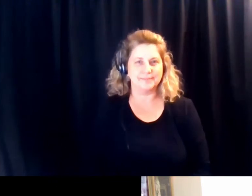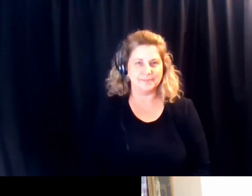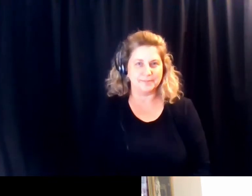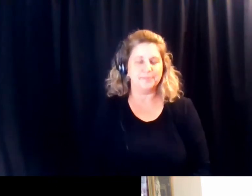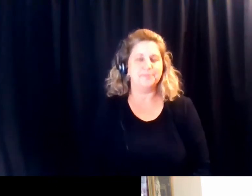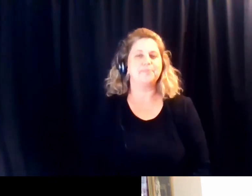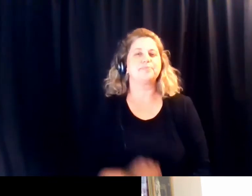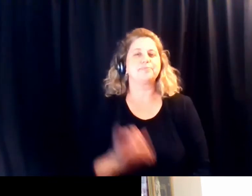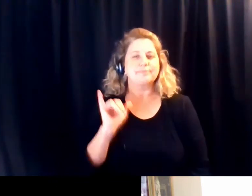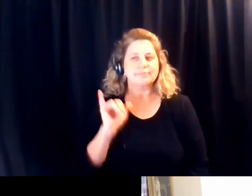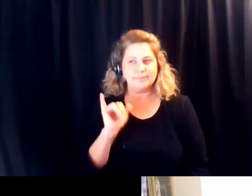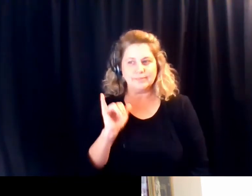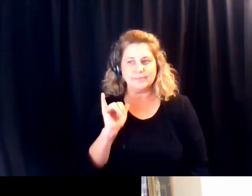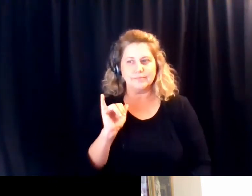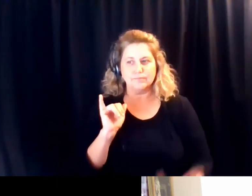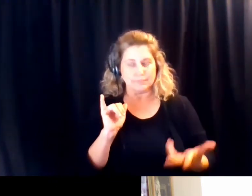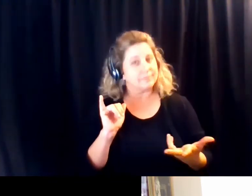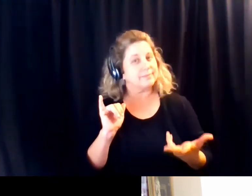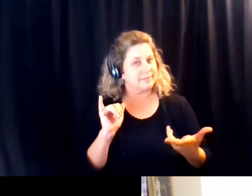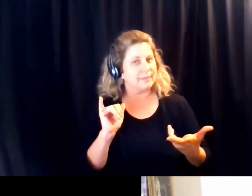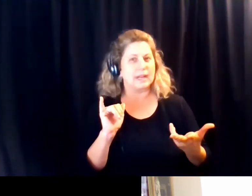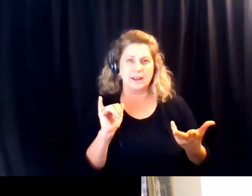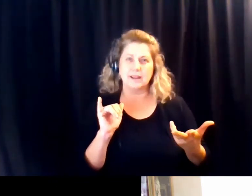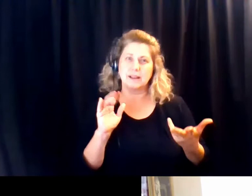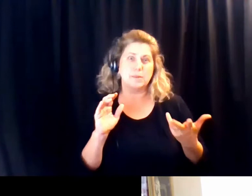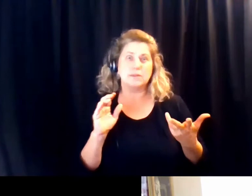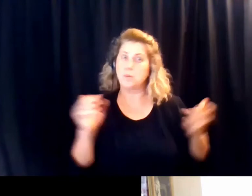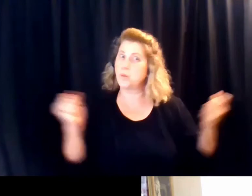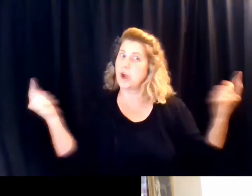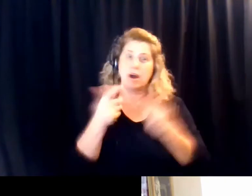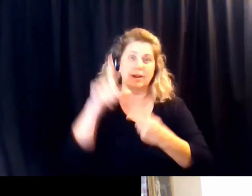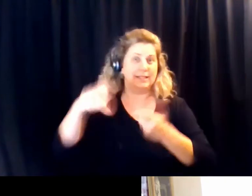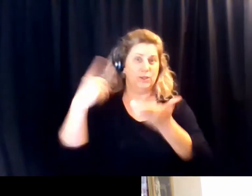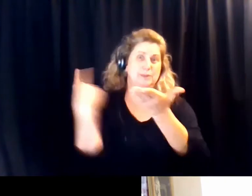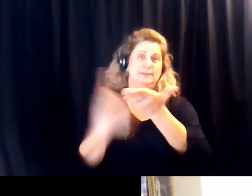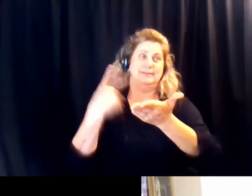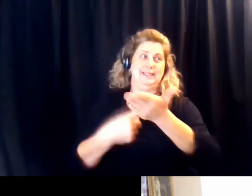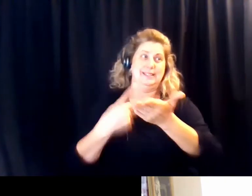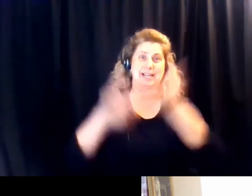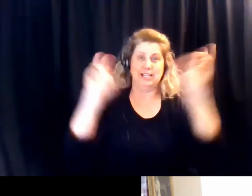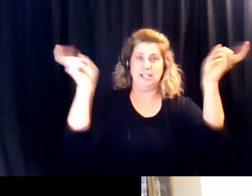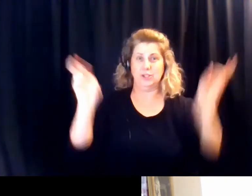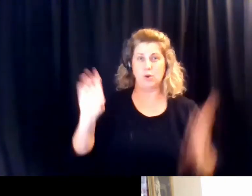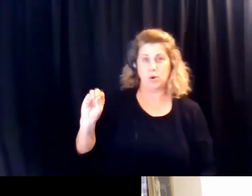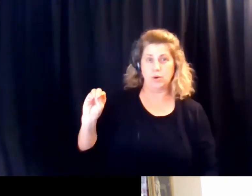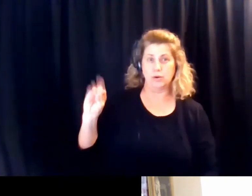Judith Heumann: Say it again please. Heather Dibblee: So this would be the next biggest step for us as a society to move forward with it. Heather Dibblee: Not only the